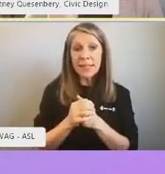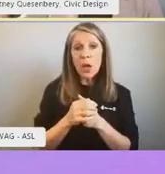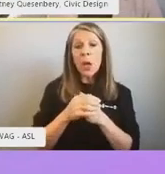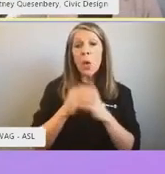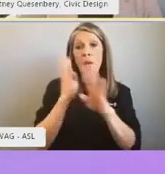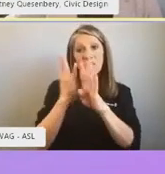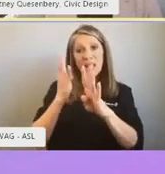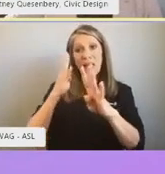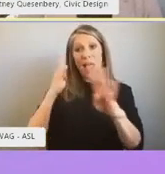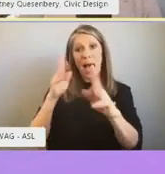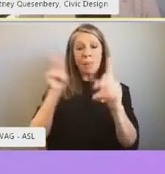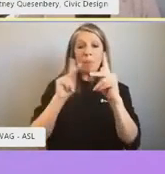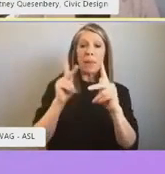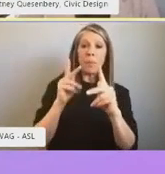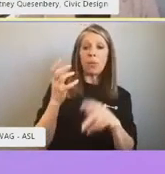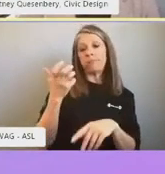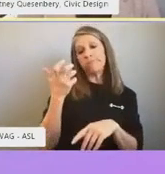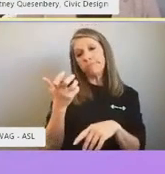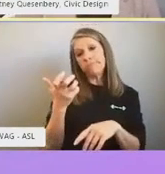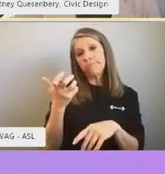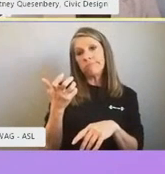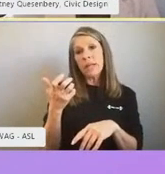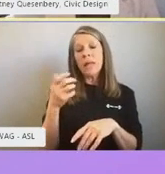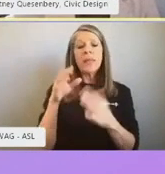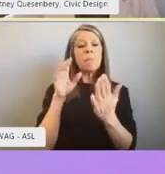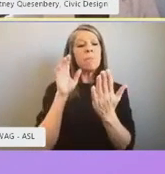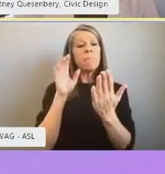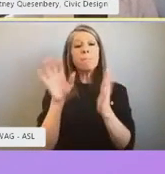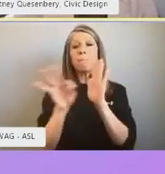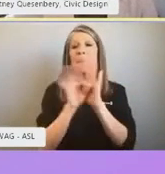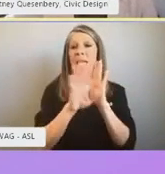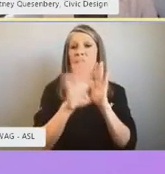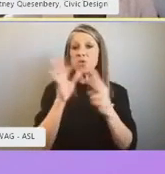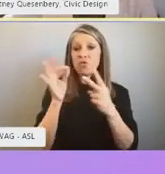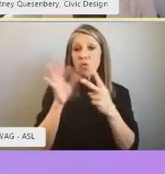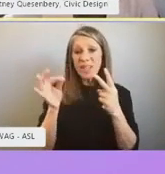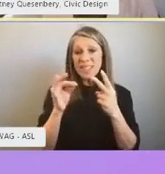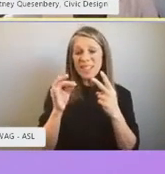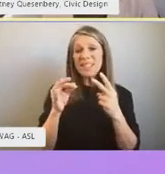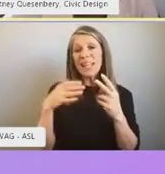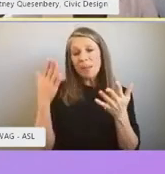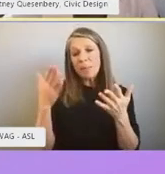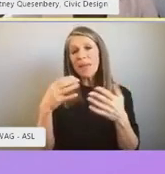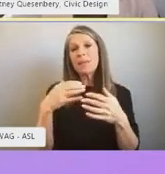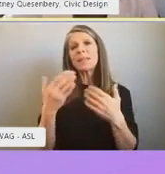questions, and we see people using this in a lot of different ways, including when a line builds up, people will